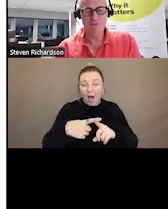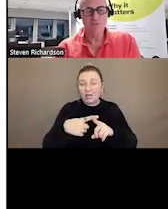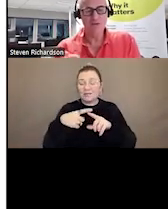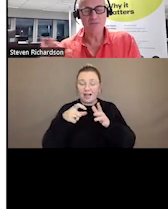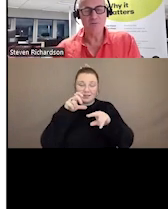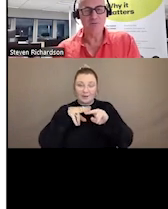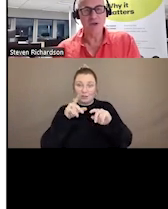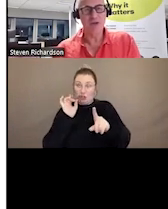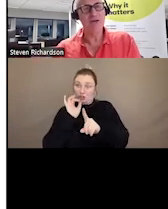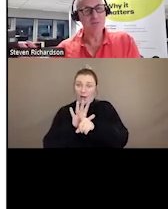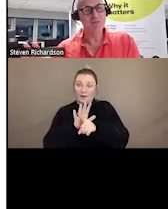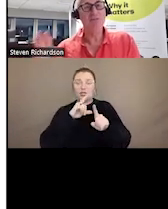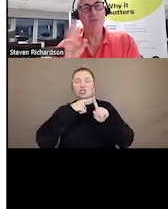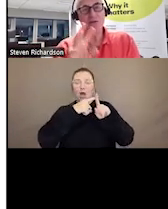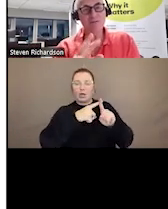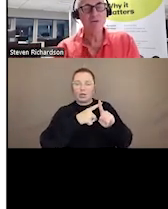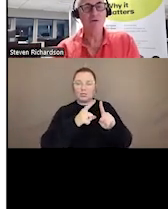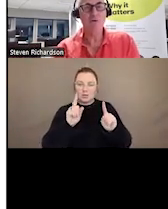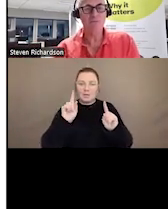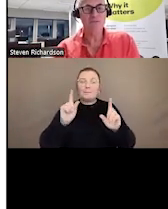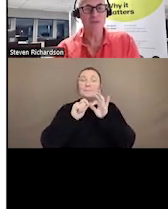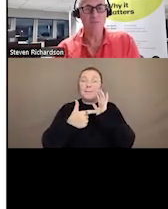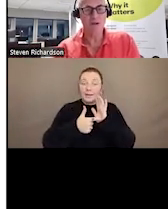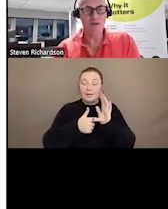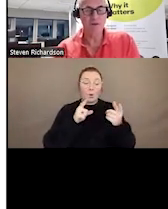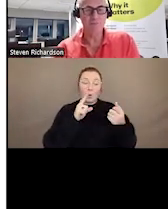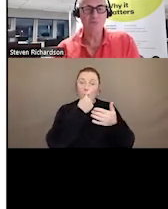you get is -- whatever you raise is whatever you get. However, there are options available